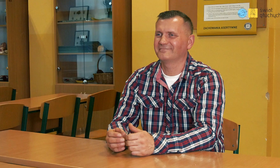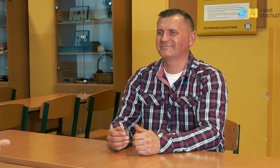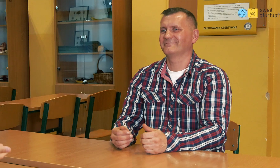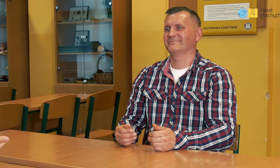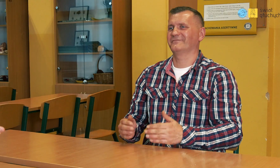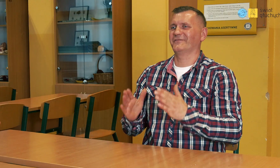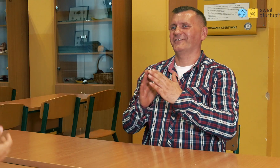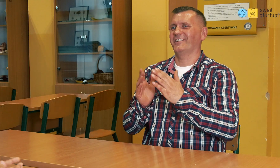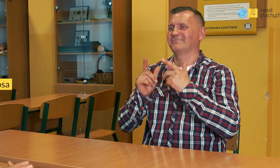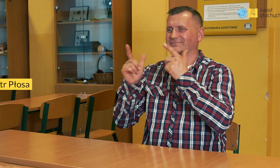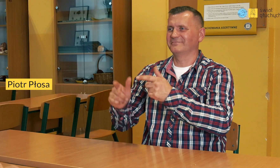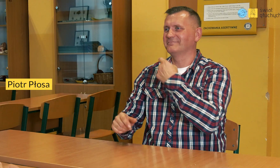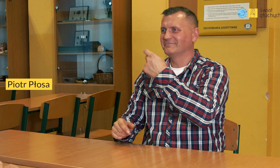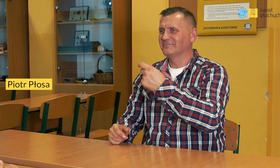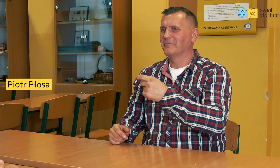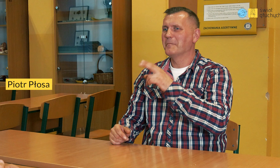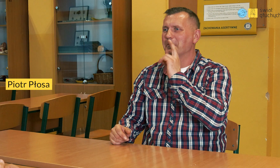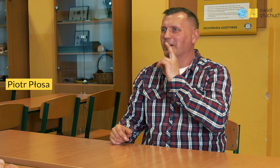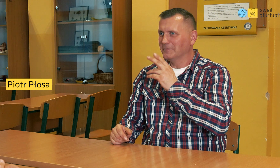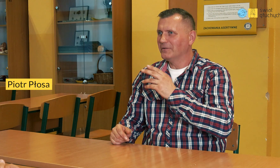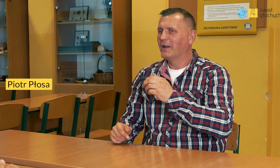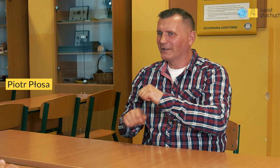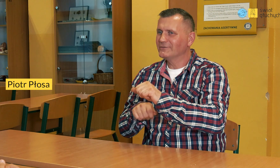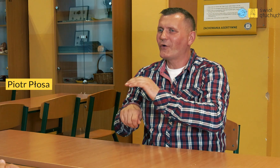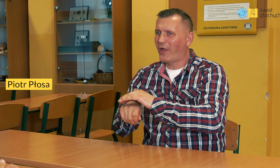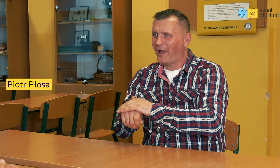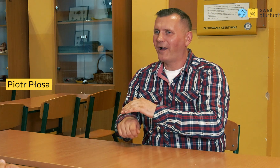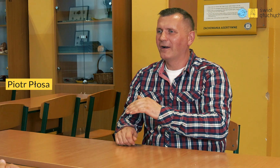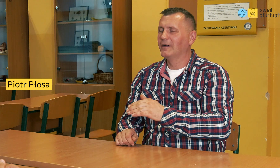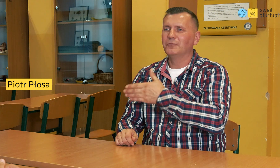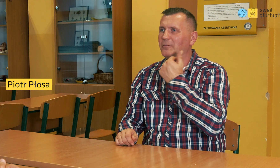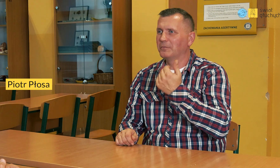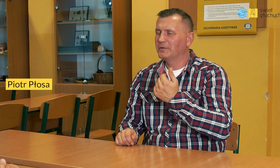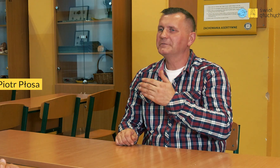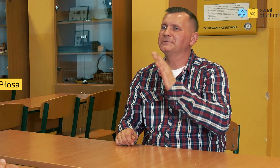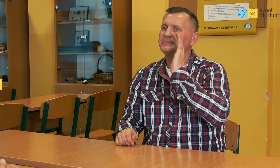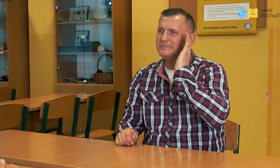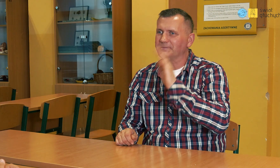We would go to a friend's house, knock on the door, and ask if their mother was at home.